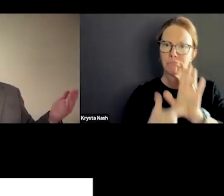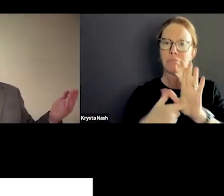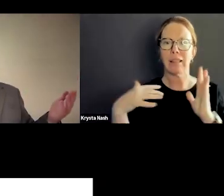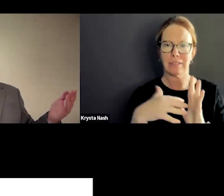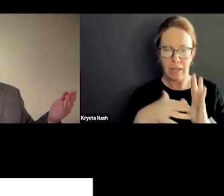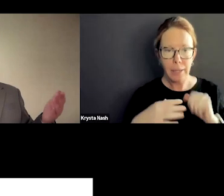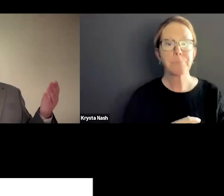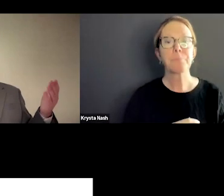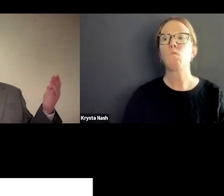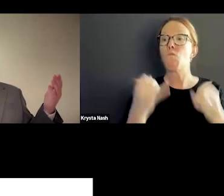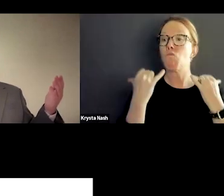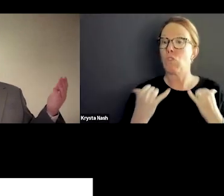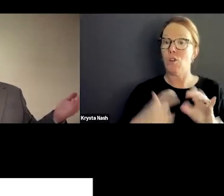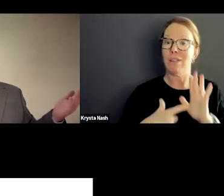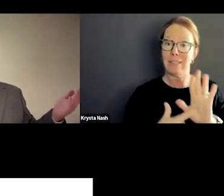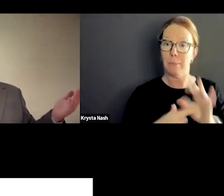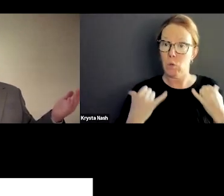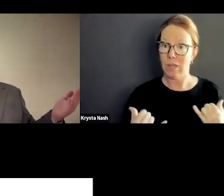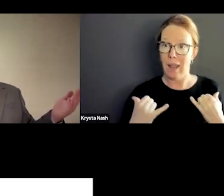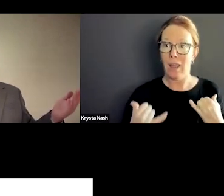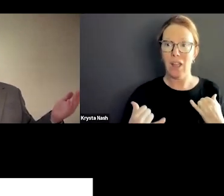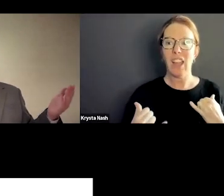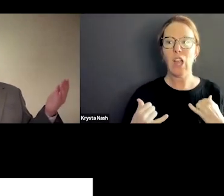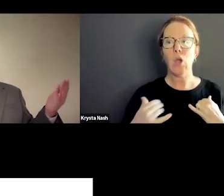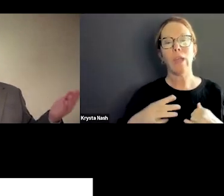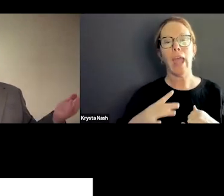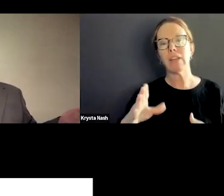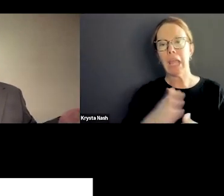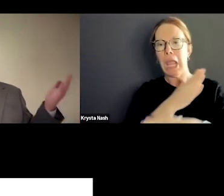In our current sample, we have, a mean age of 25 again,